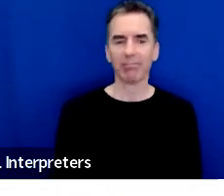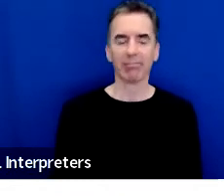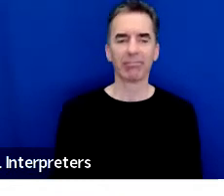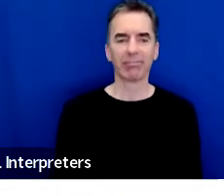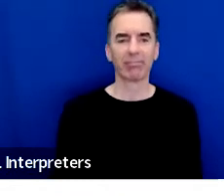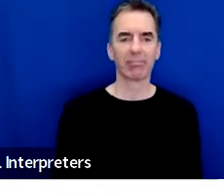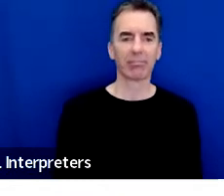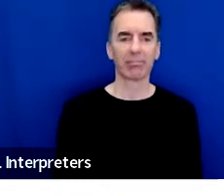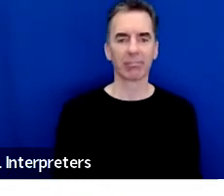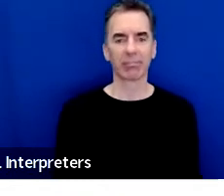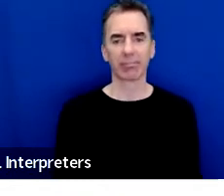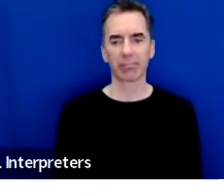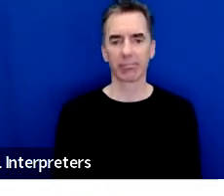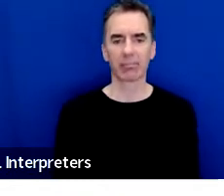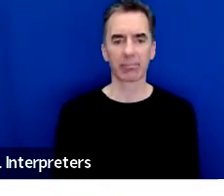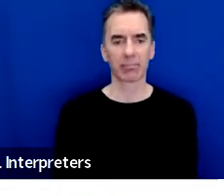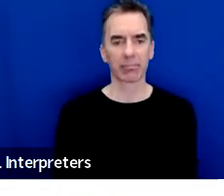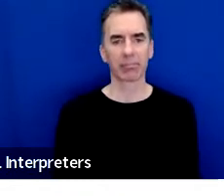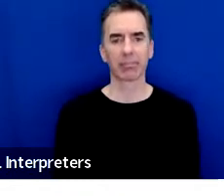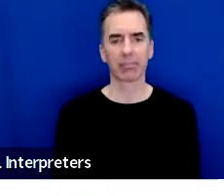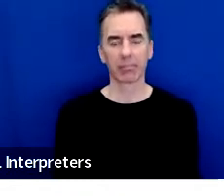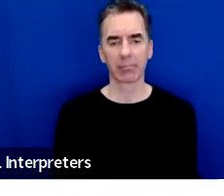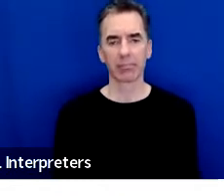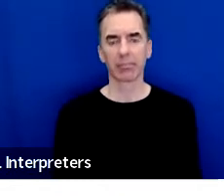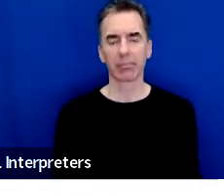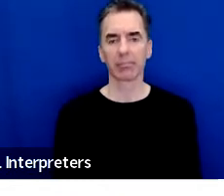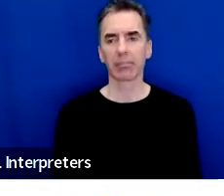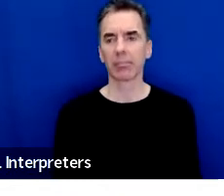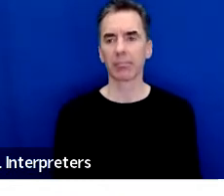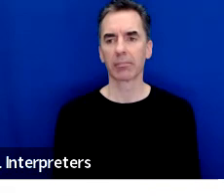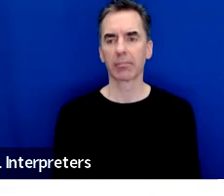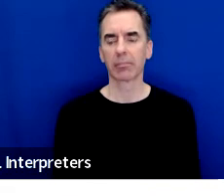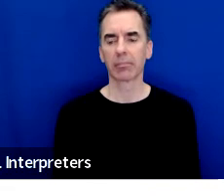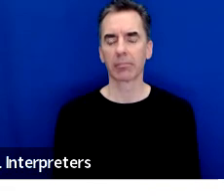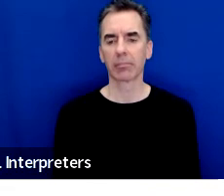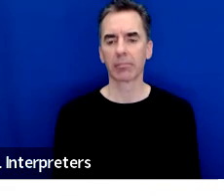Did you not embed the system? Yeah. So if if